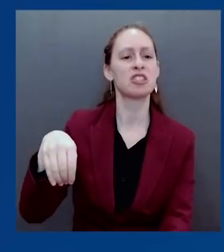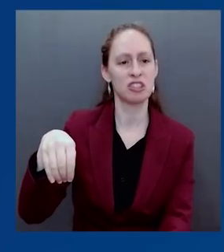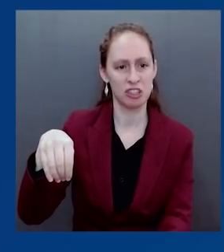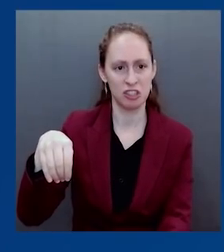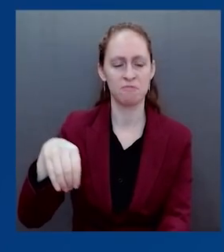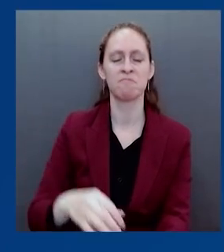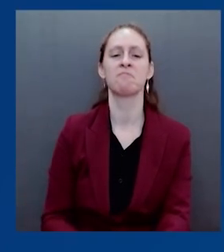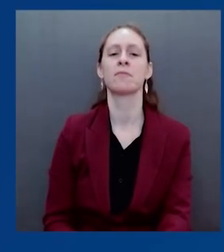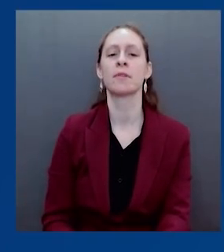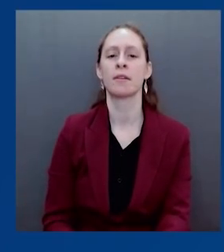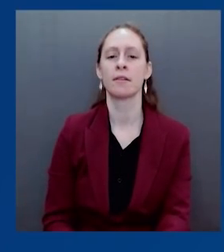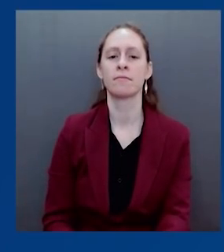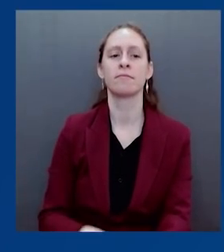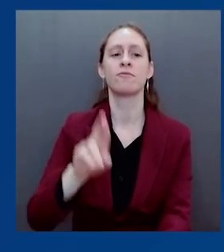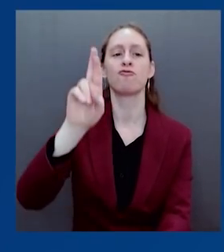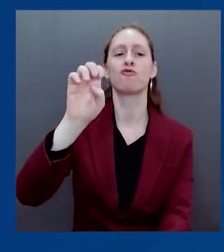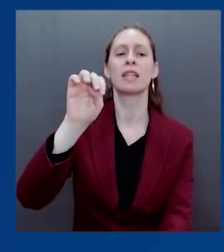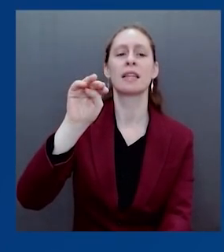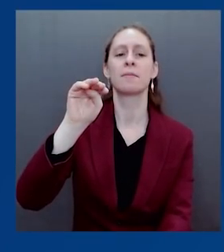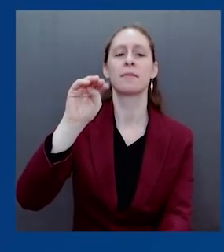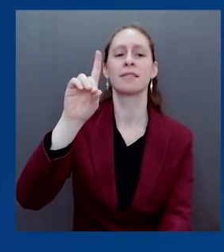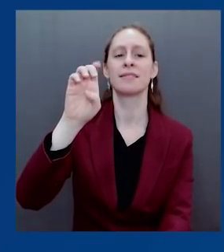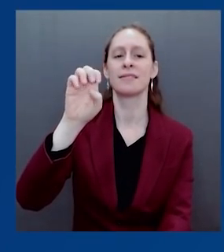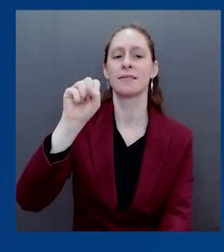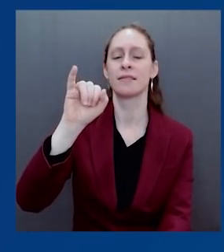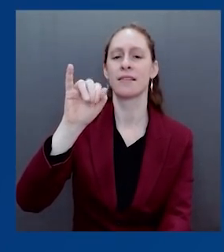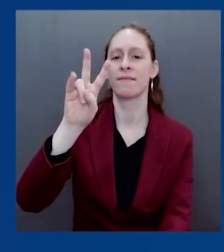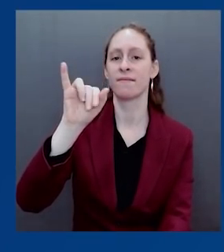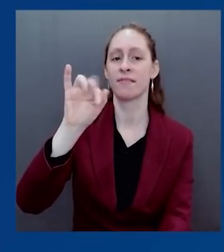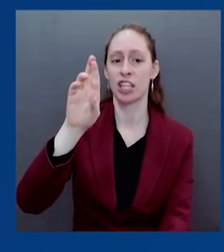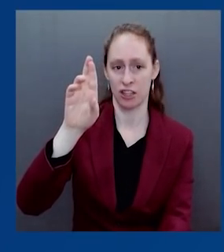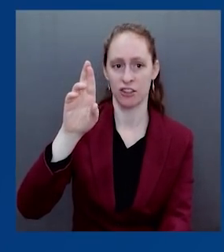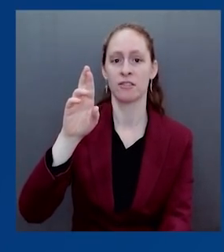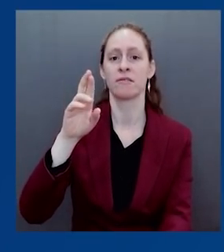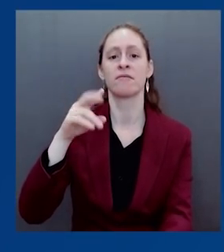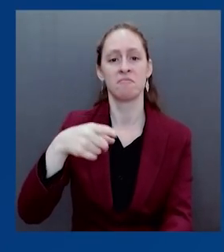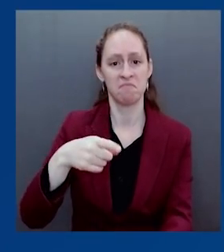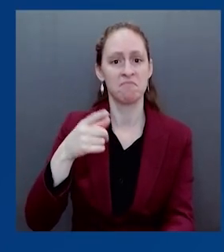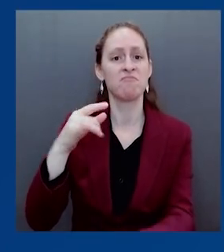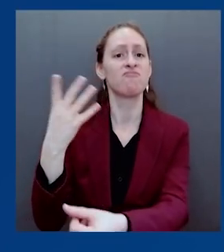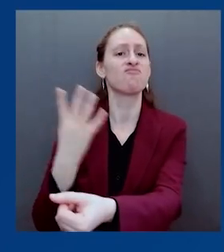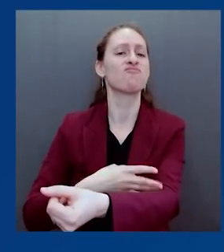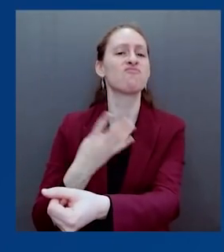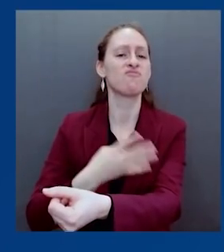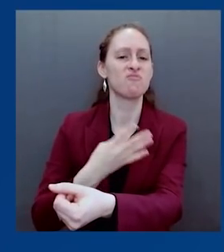It's used off label with a three-day infusion with a very high level of a relative risk reduction.